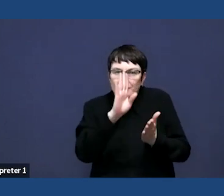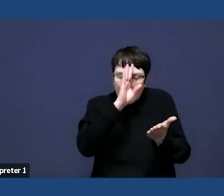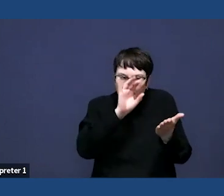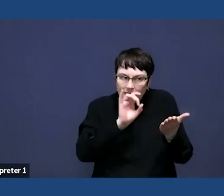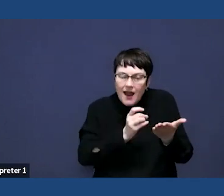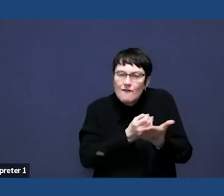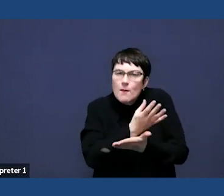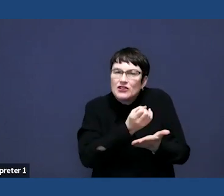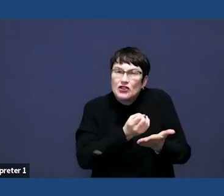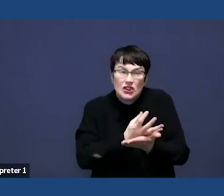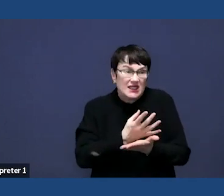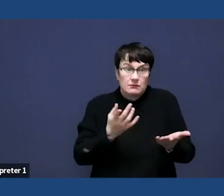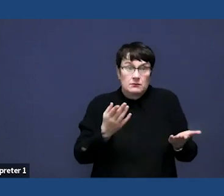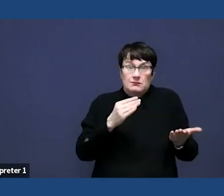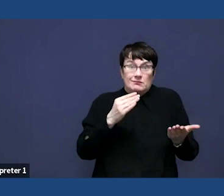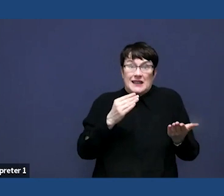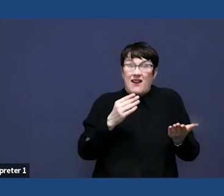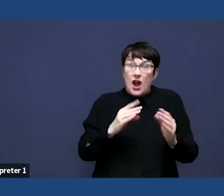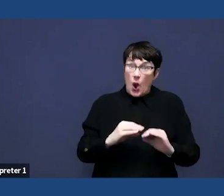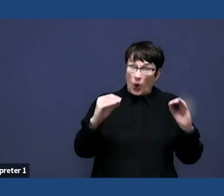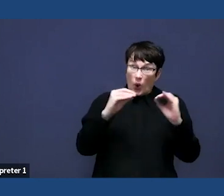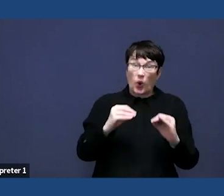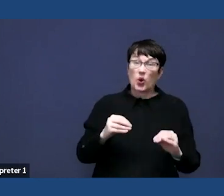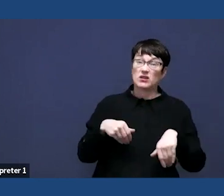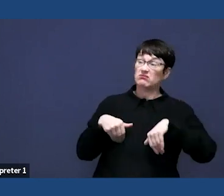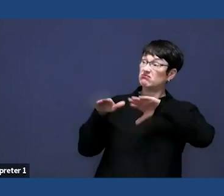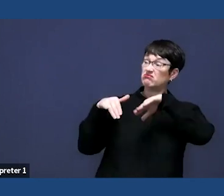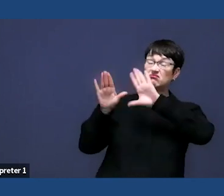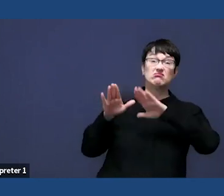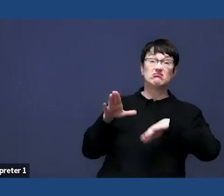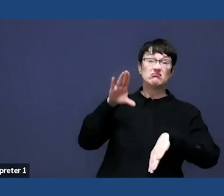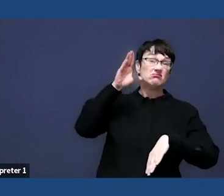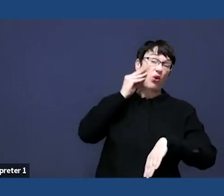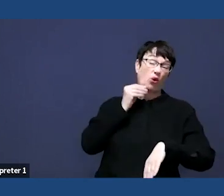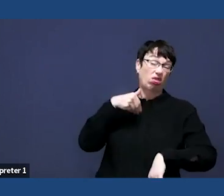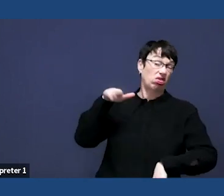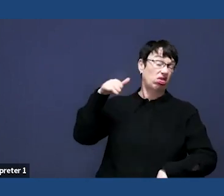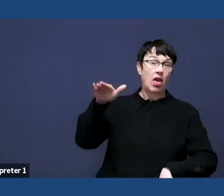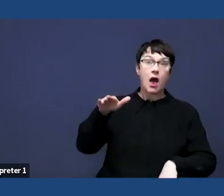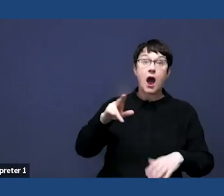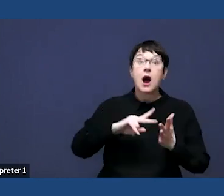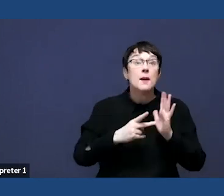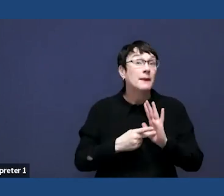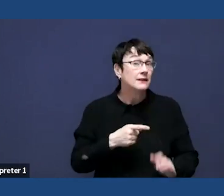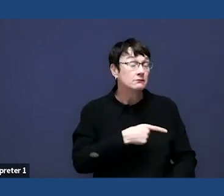We're going to lose that incredible asset of knowledge and of training and coaching for the younger generations.